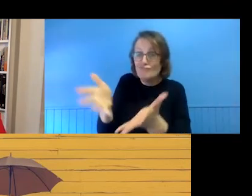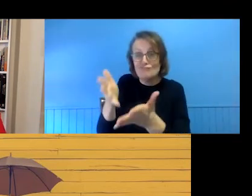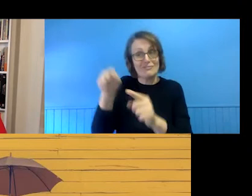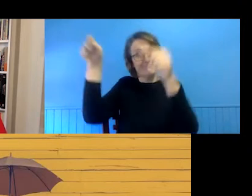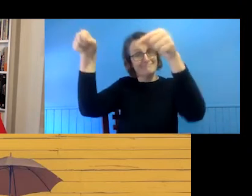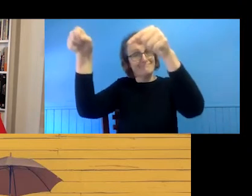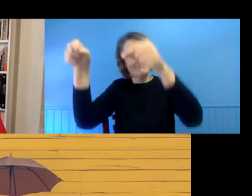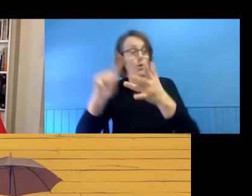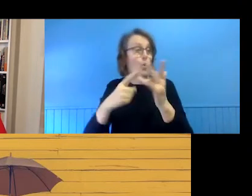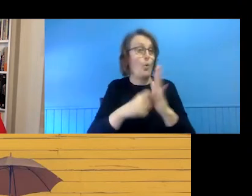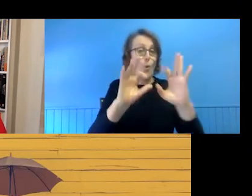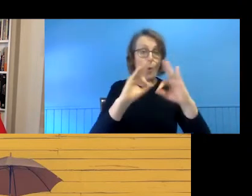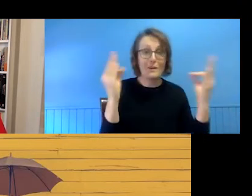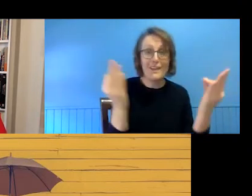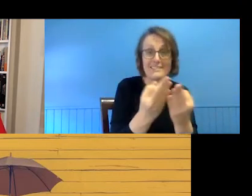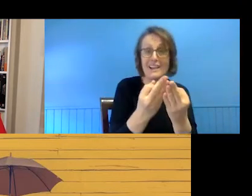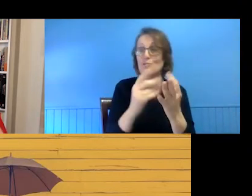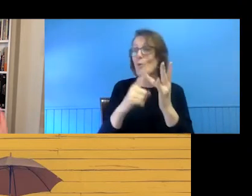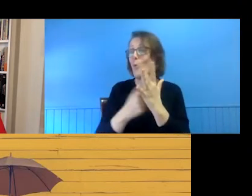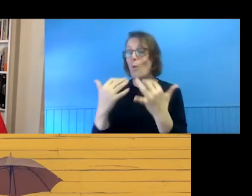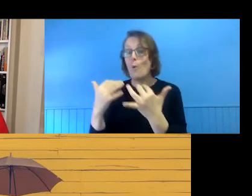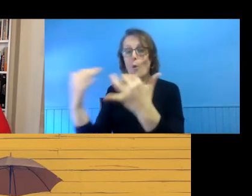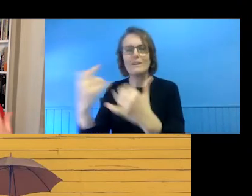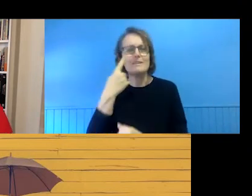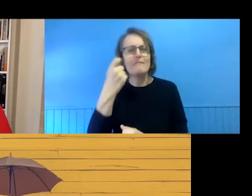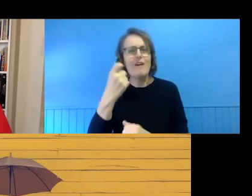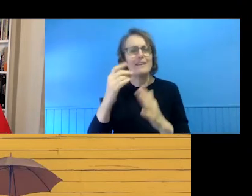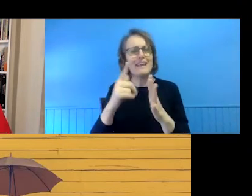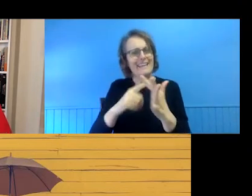an audience member. If you can find some examples to inspire you, then